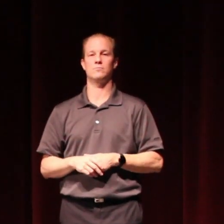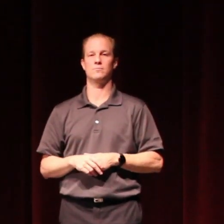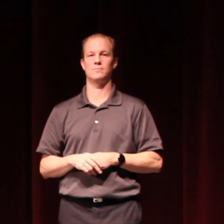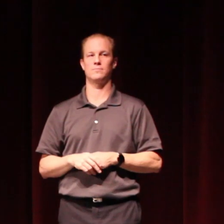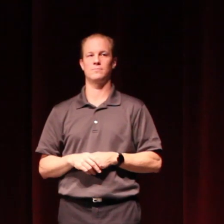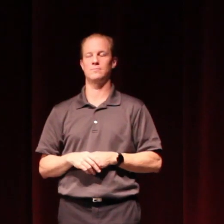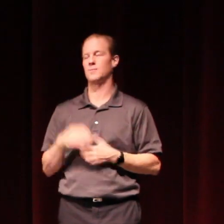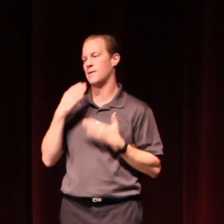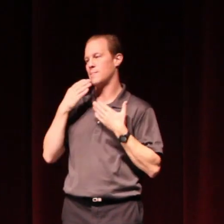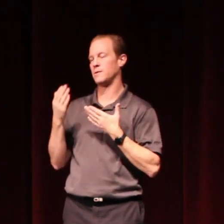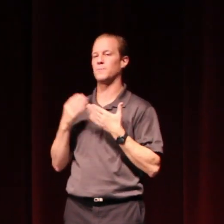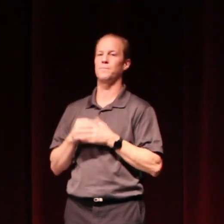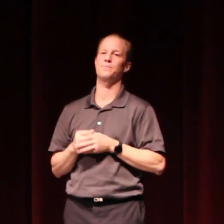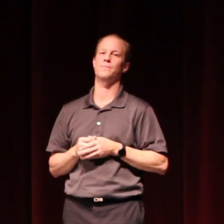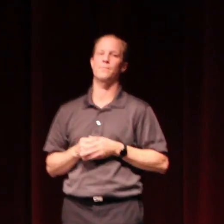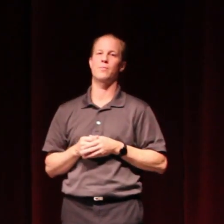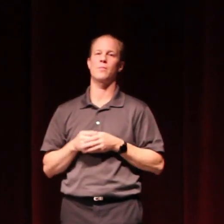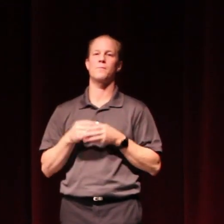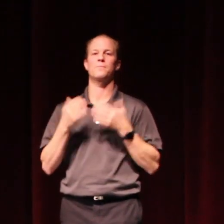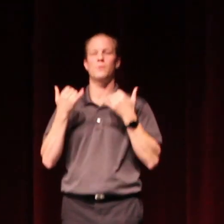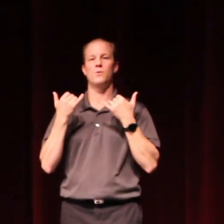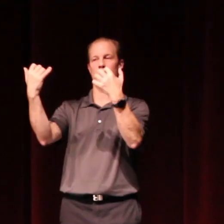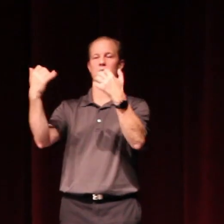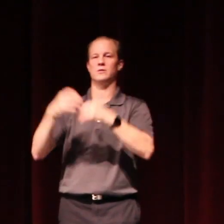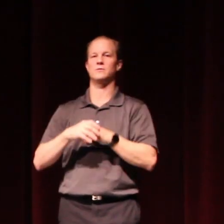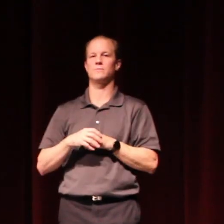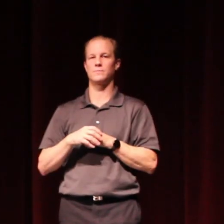Thank you. We are now going to take a question from- (The Audience. The question) is: